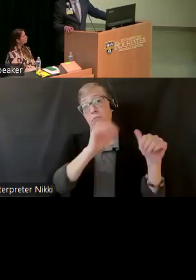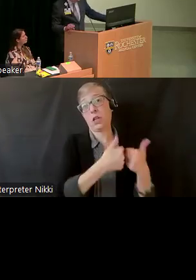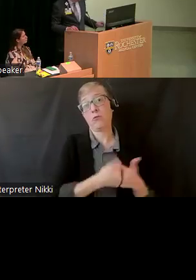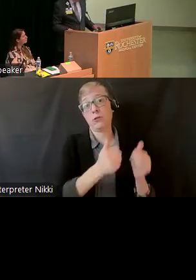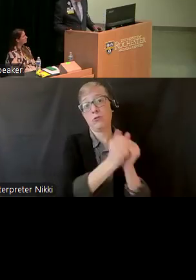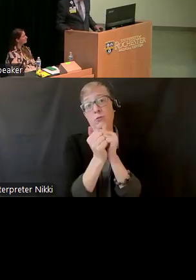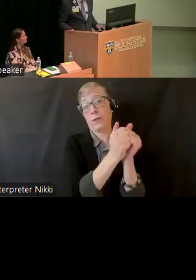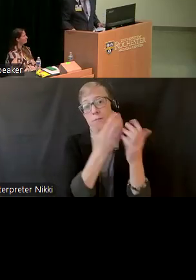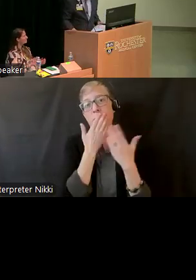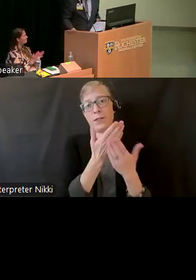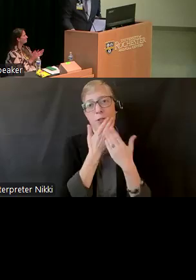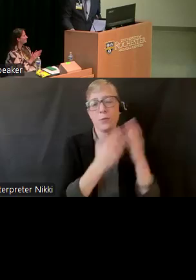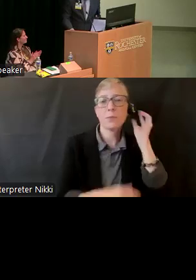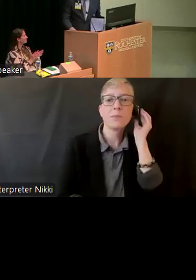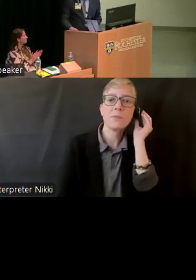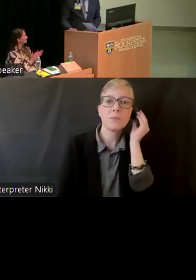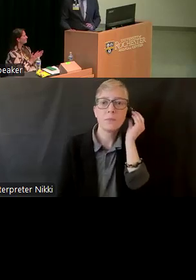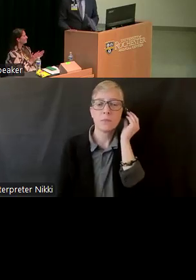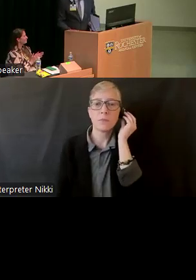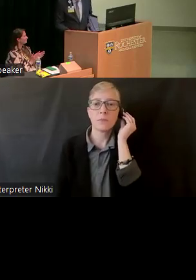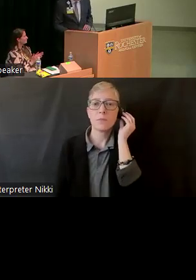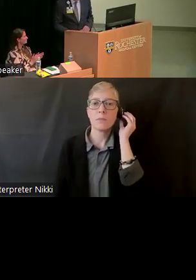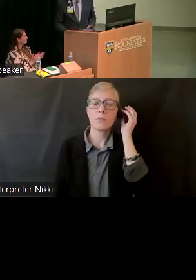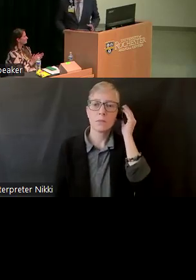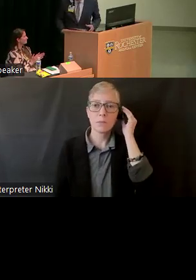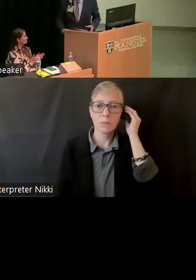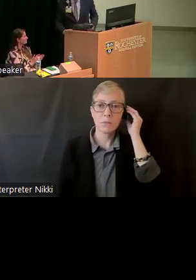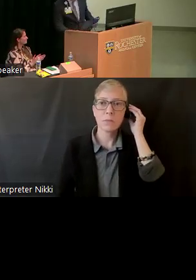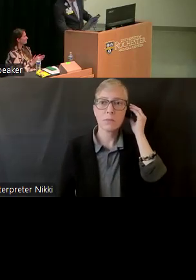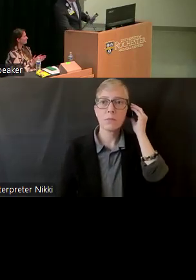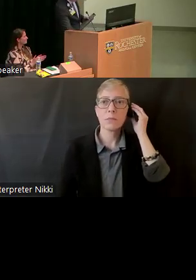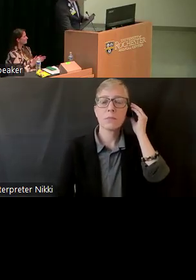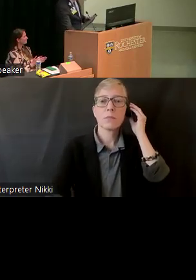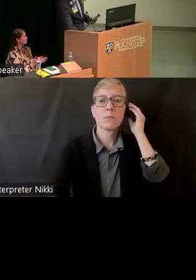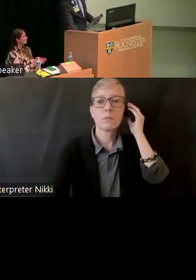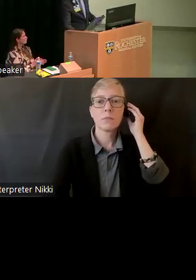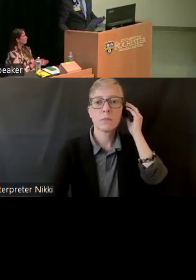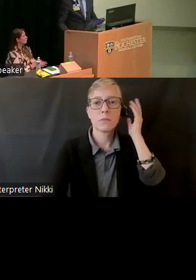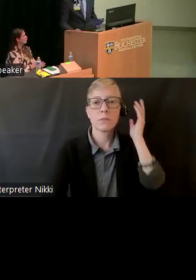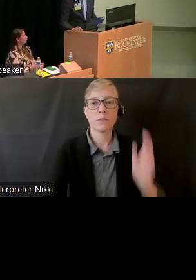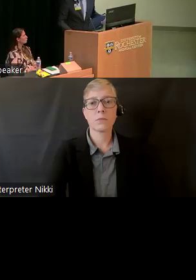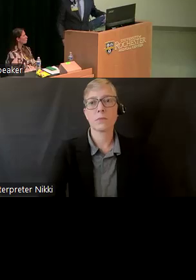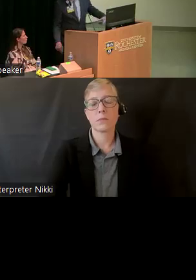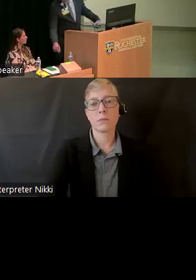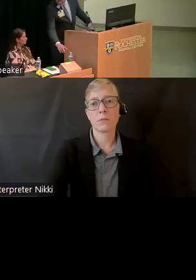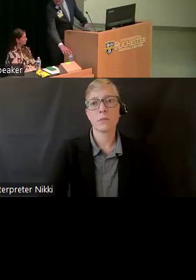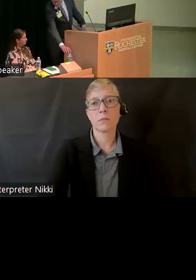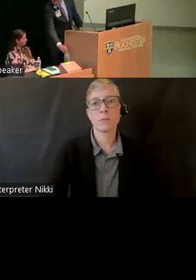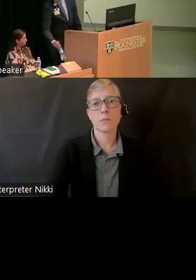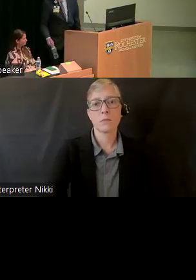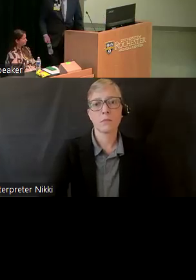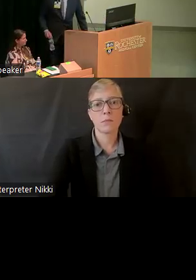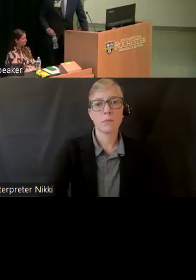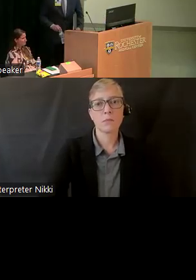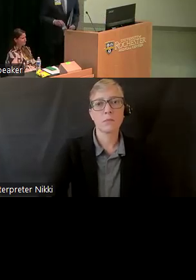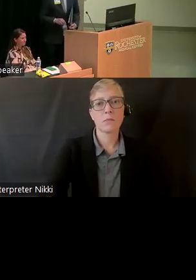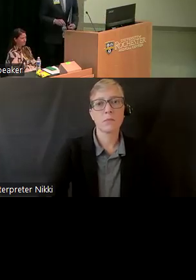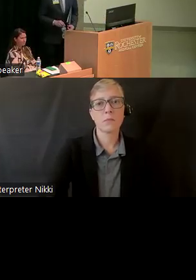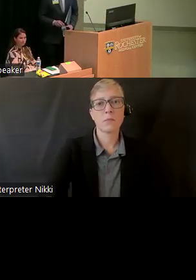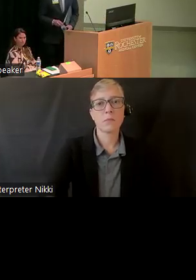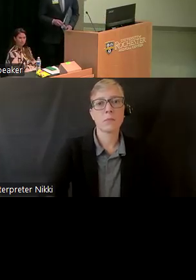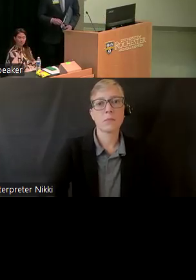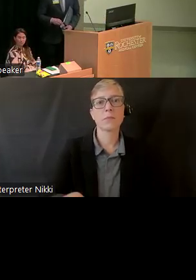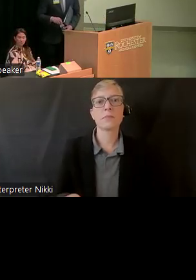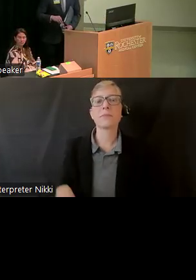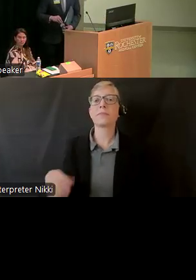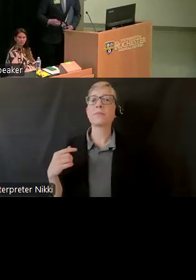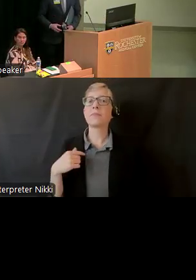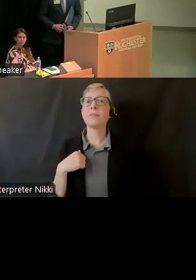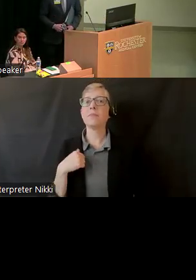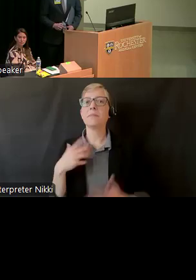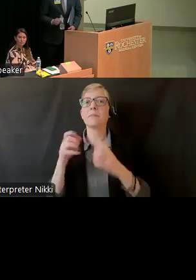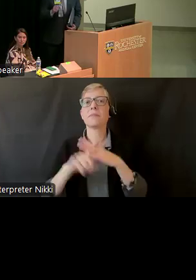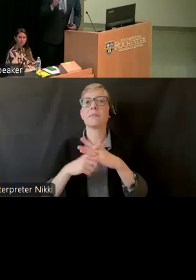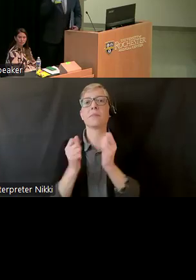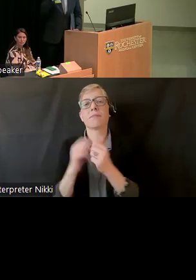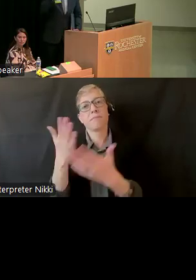you i would love just to start with an expression of gratitude to the three of